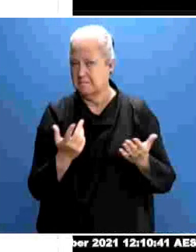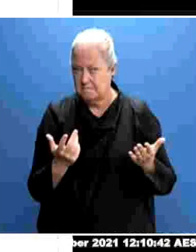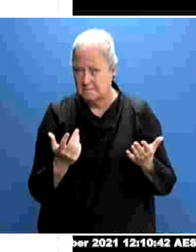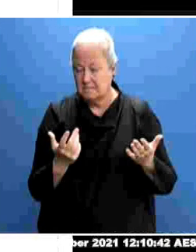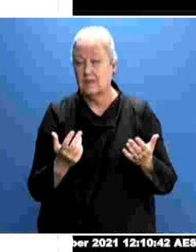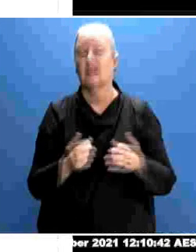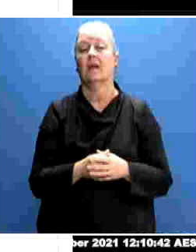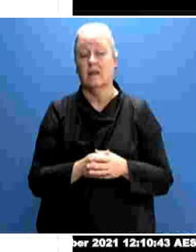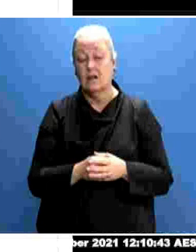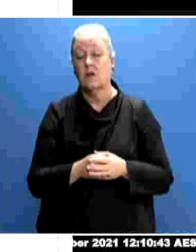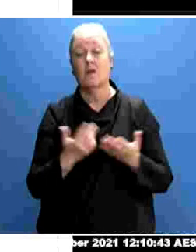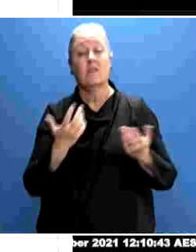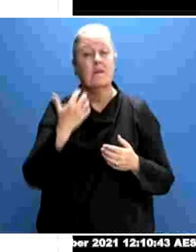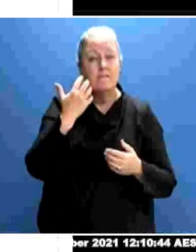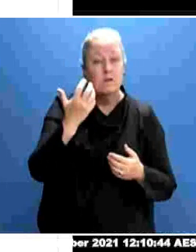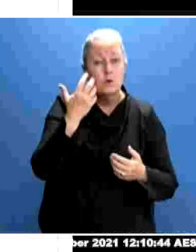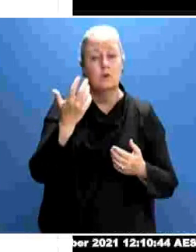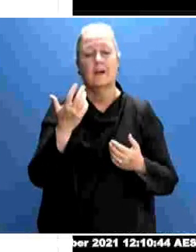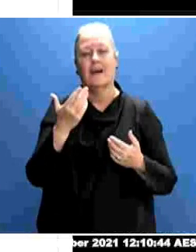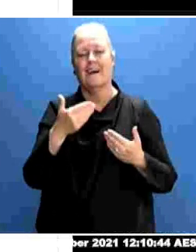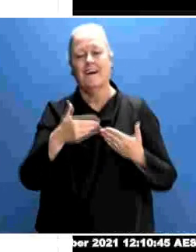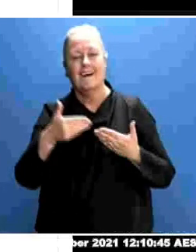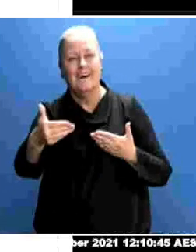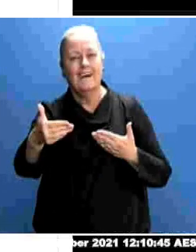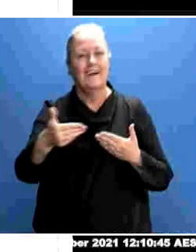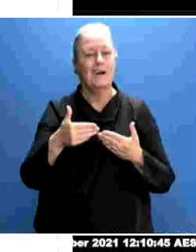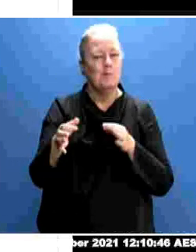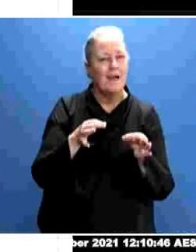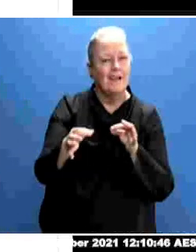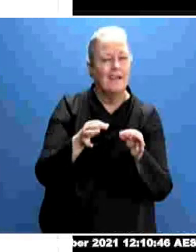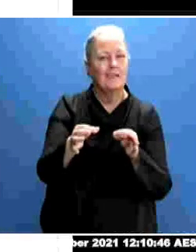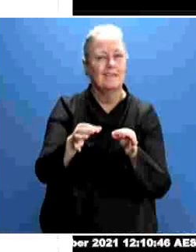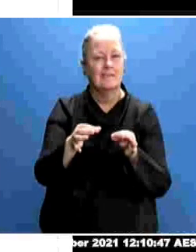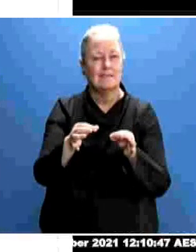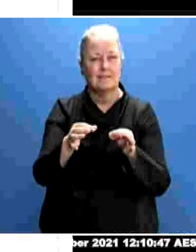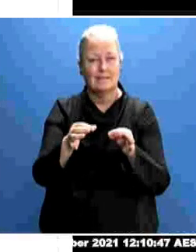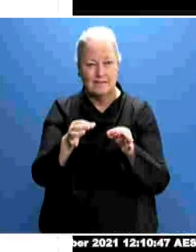of where they're getting the power to detain children...